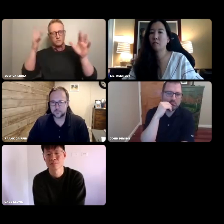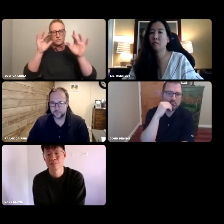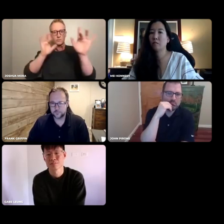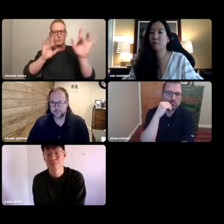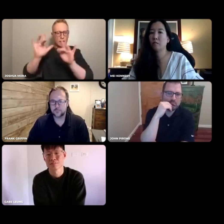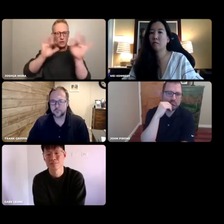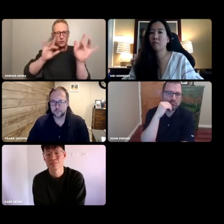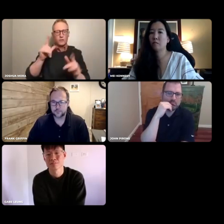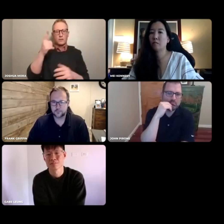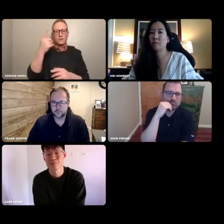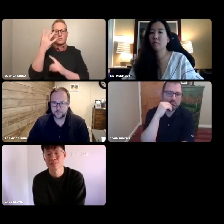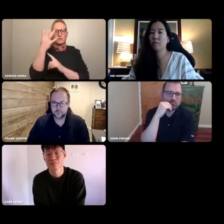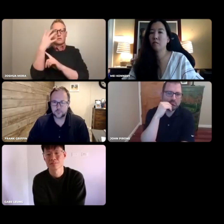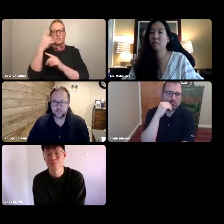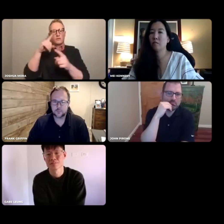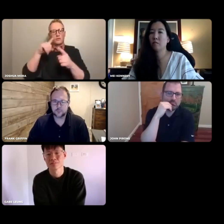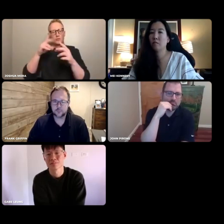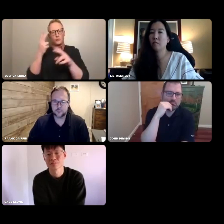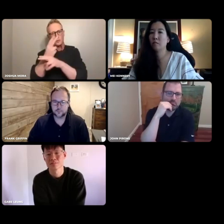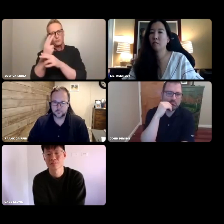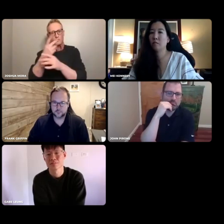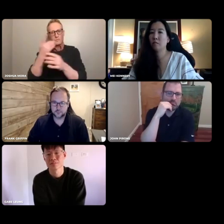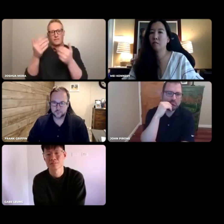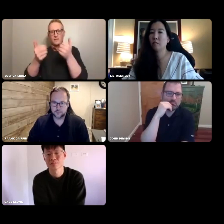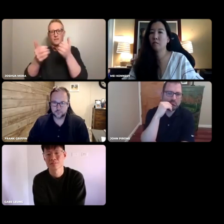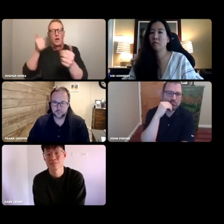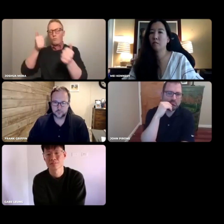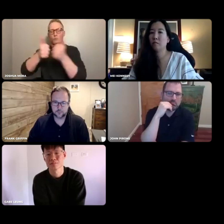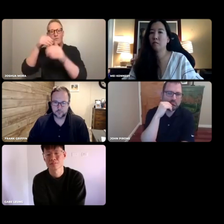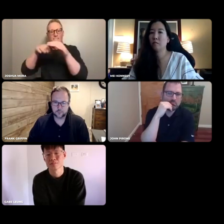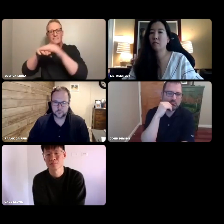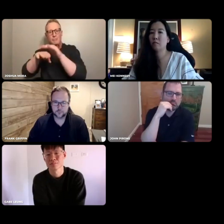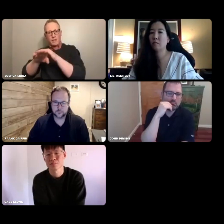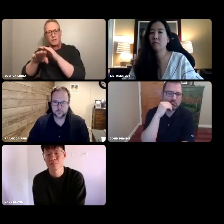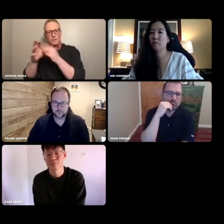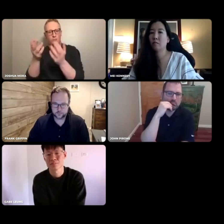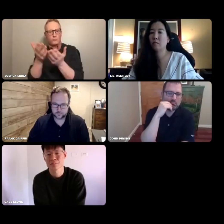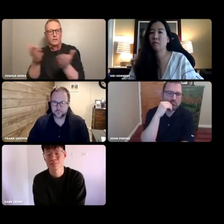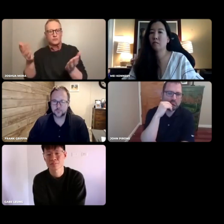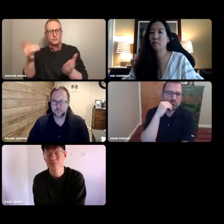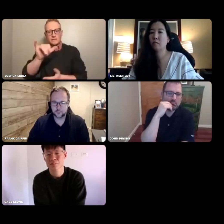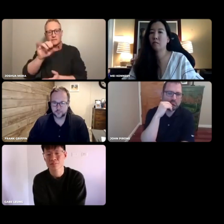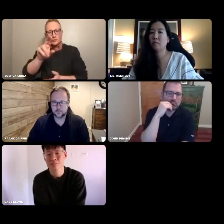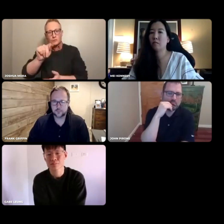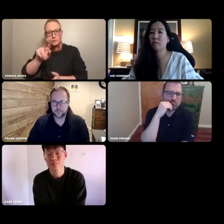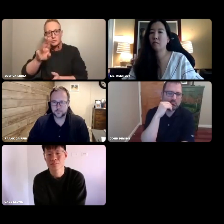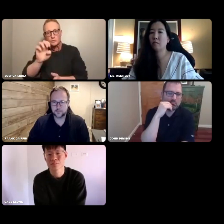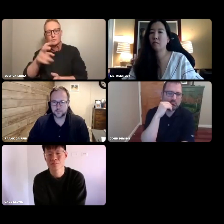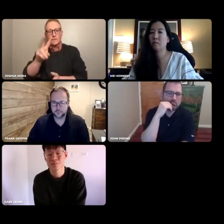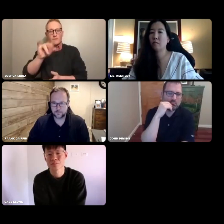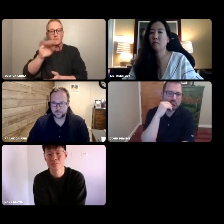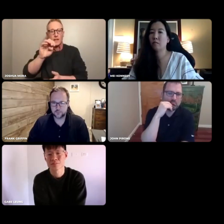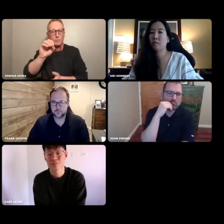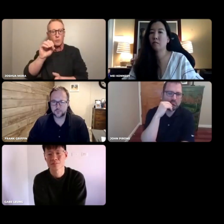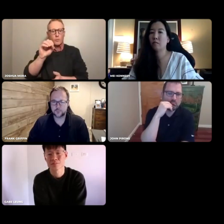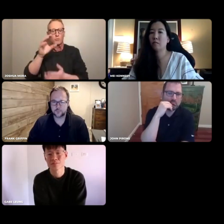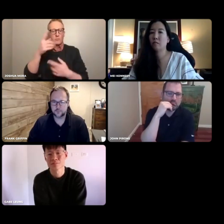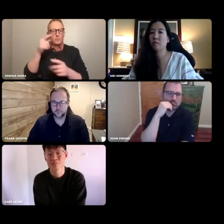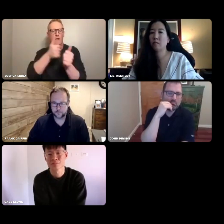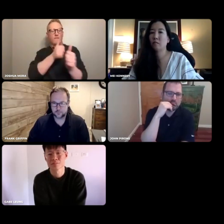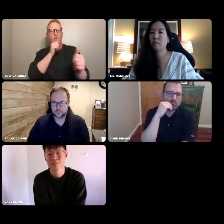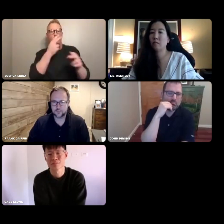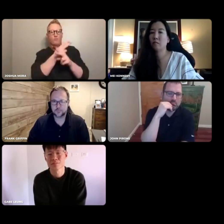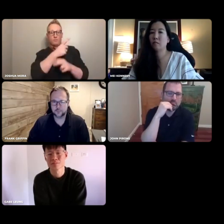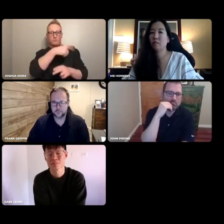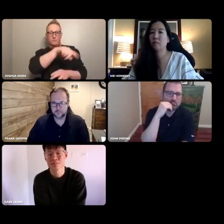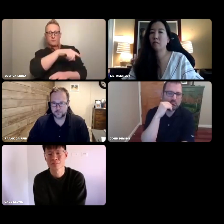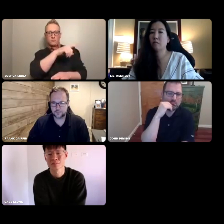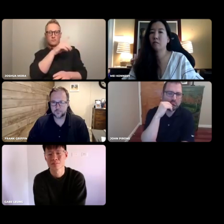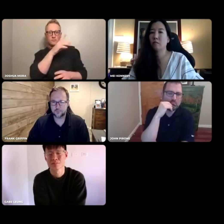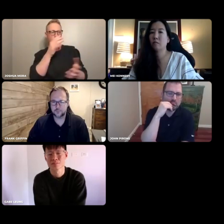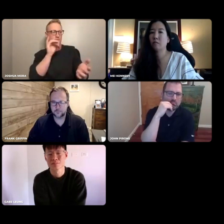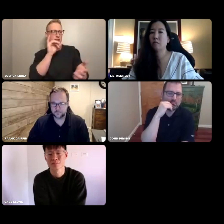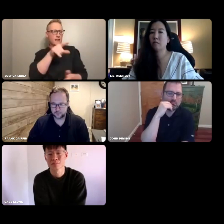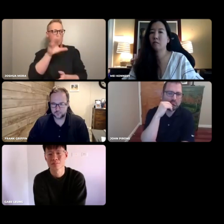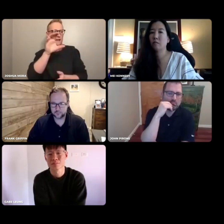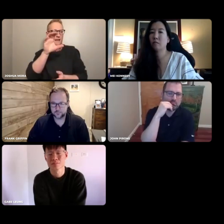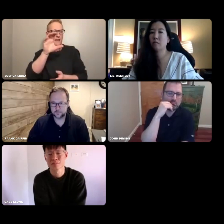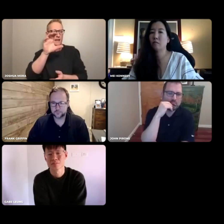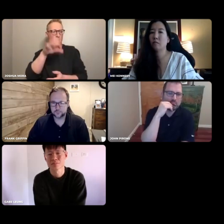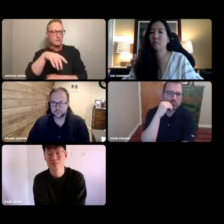You have to think about that when you're recording videos, to use accessible sources like YouTube